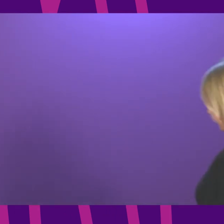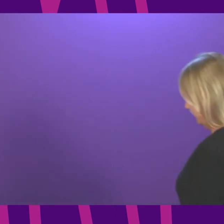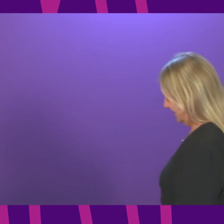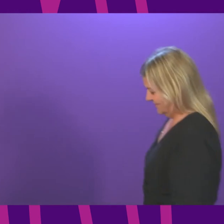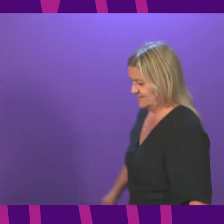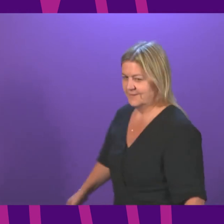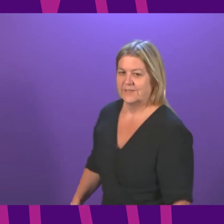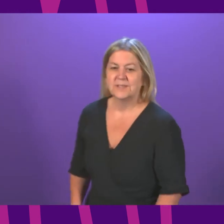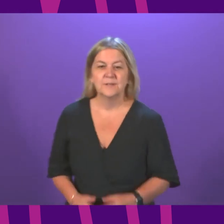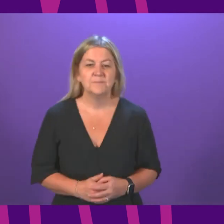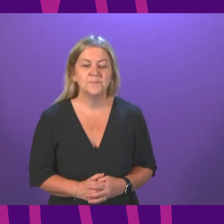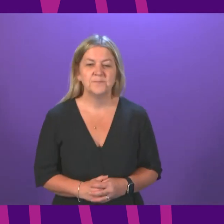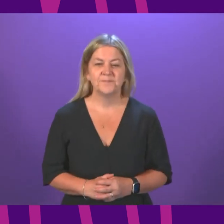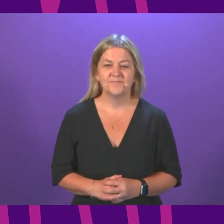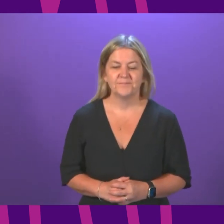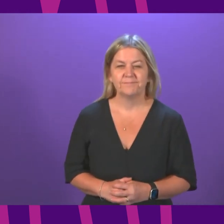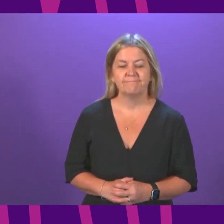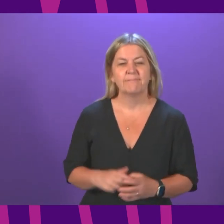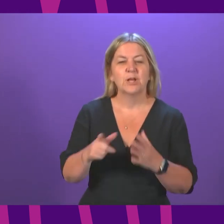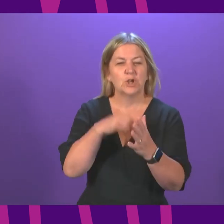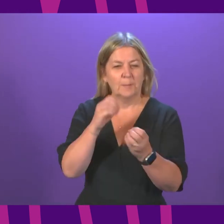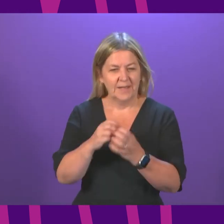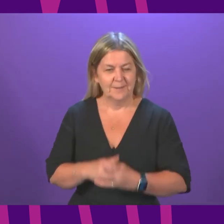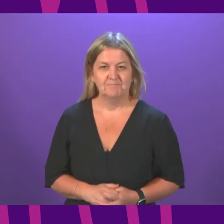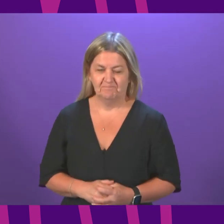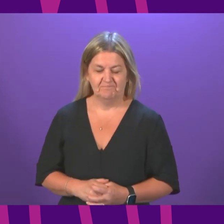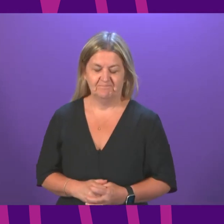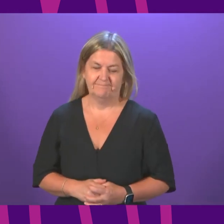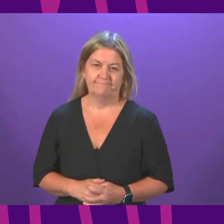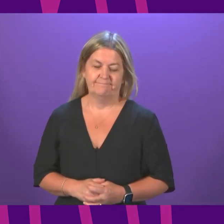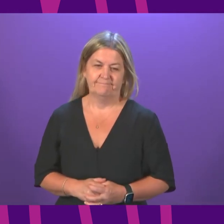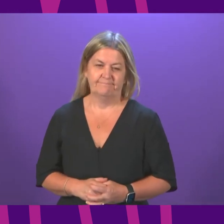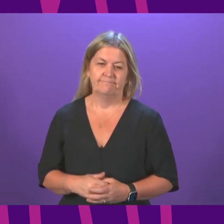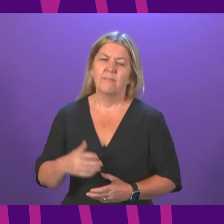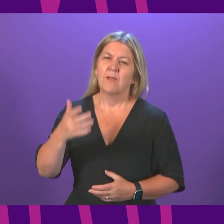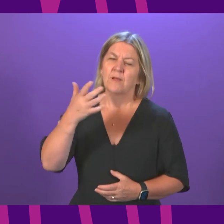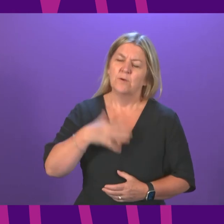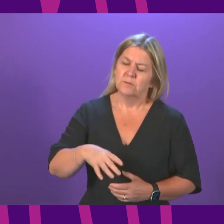I associate the Scottish Green Party with the Deputy First Minister’s comments on